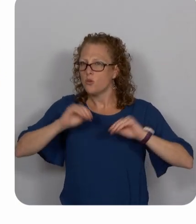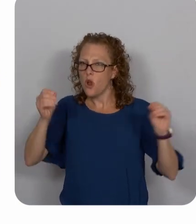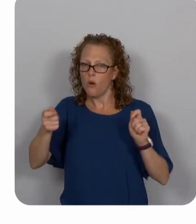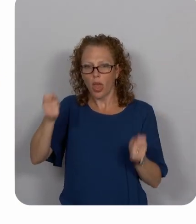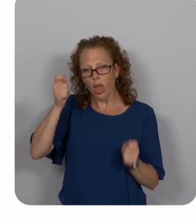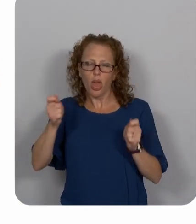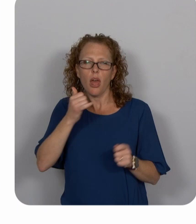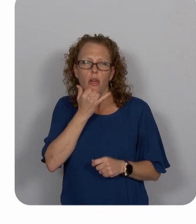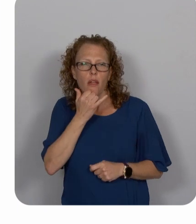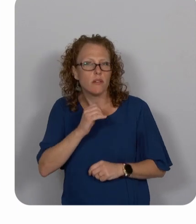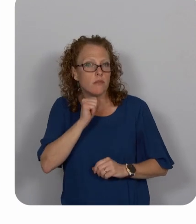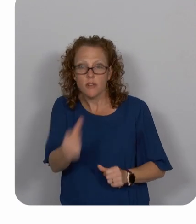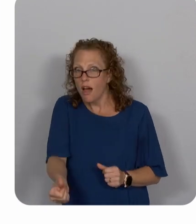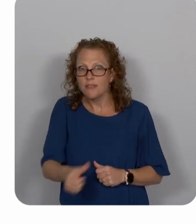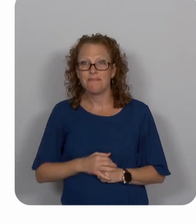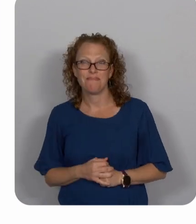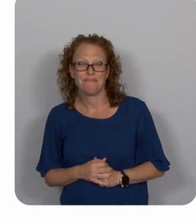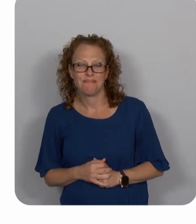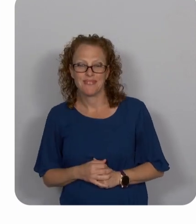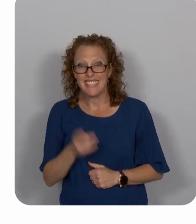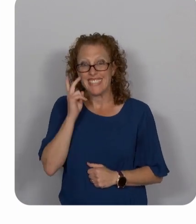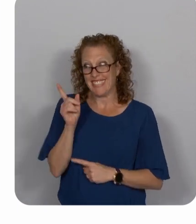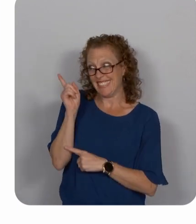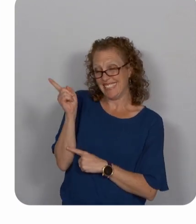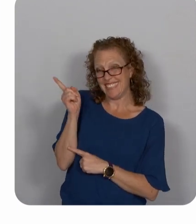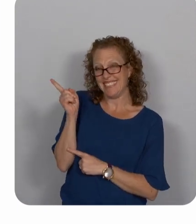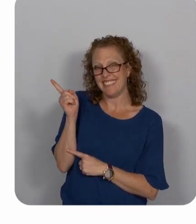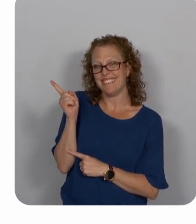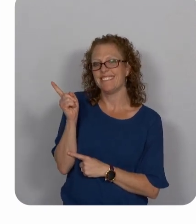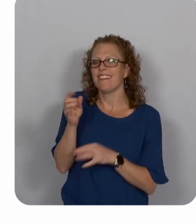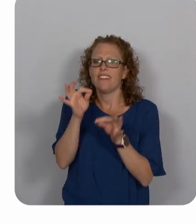Our first 3D object, the player, is a simple skeleton mesh.